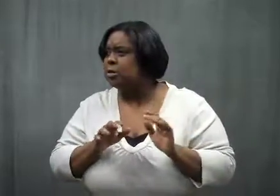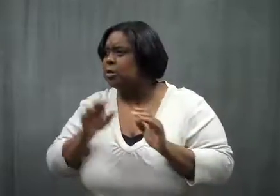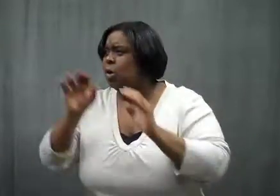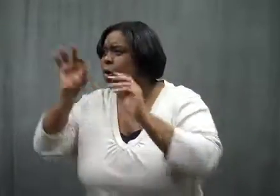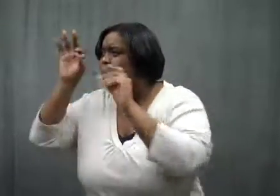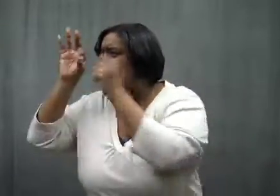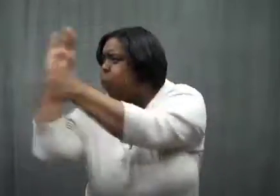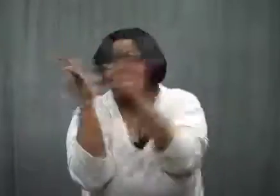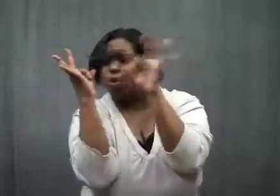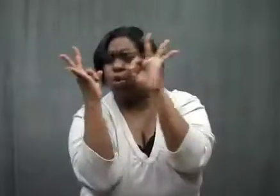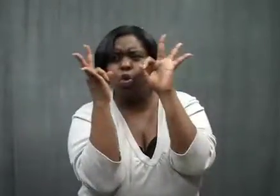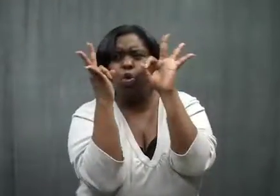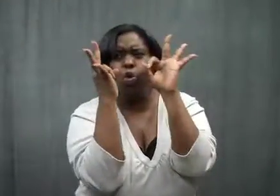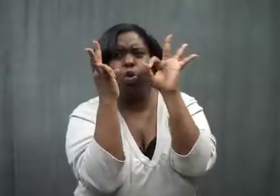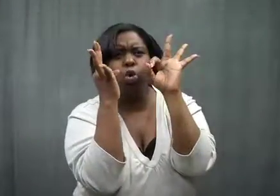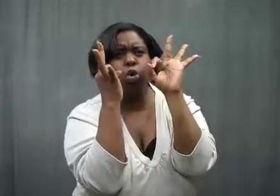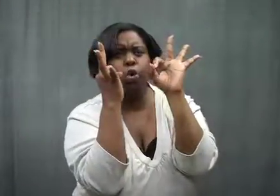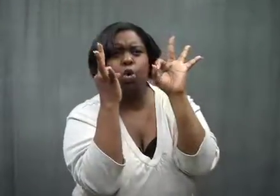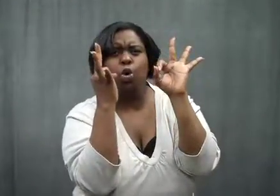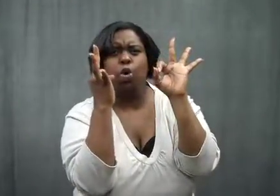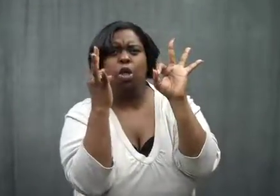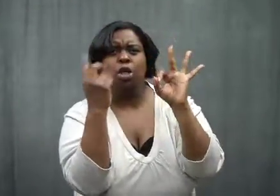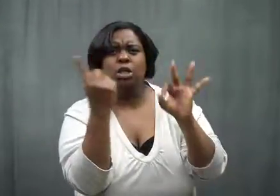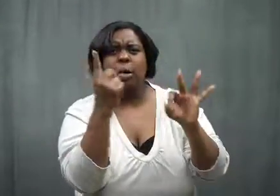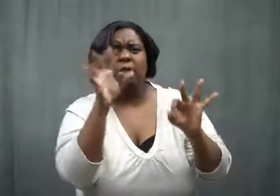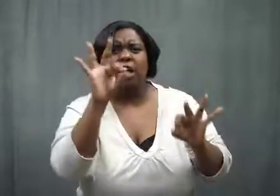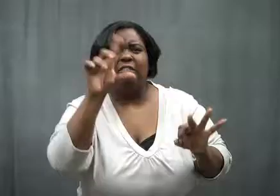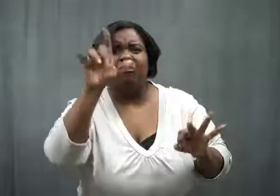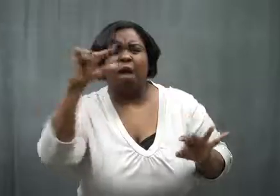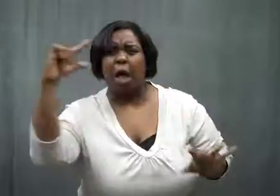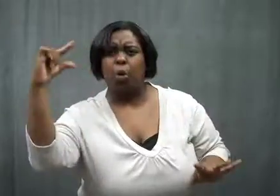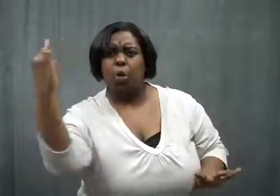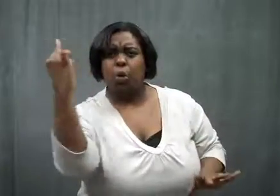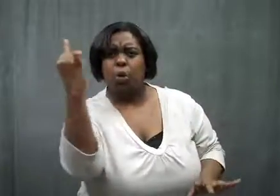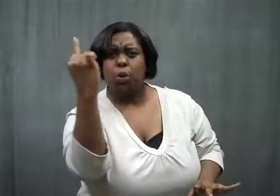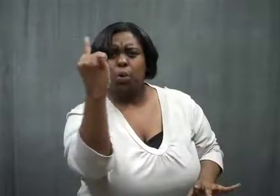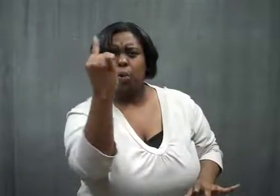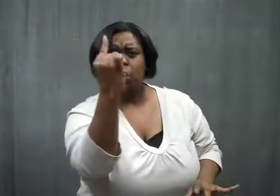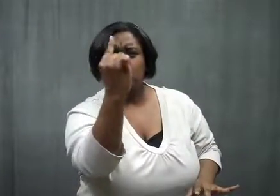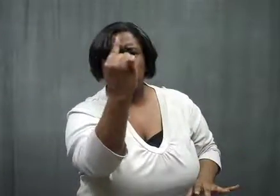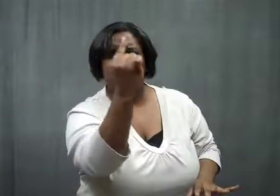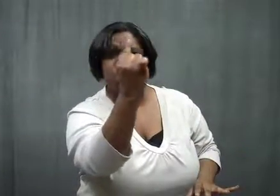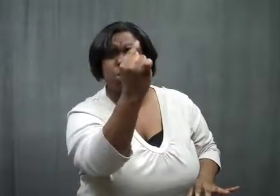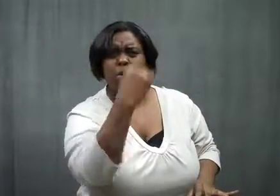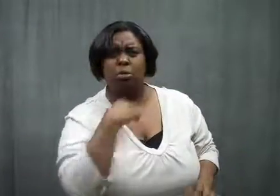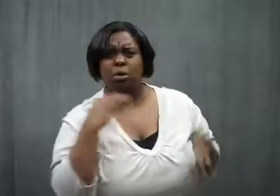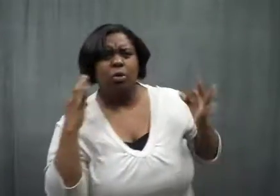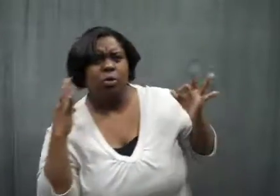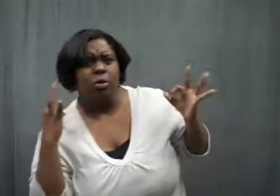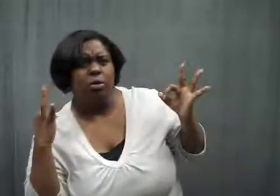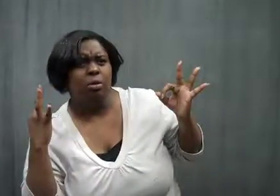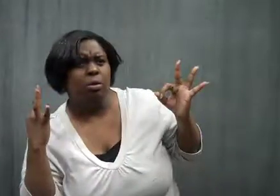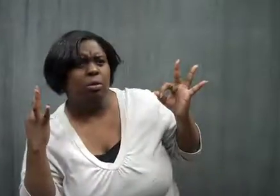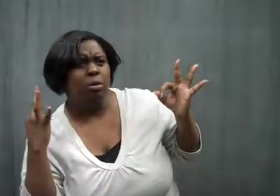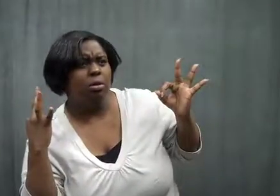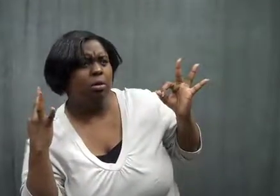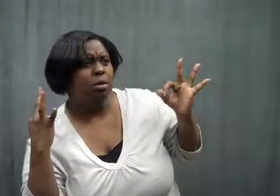Something flew by and caught my eye. I watched it go.